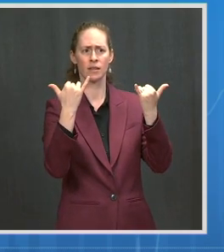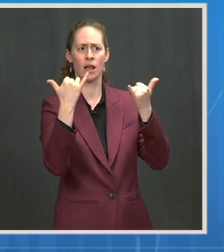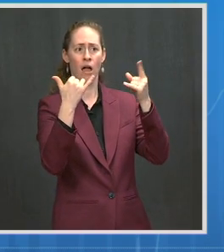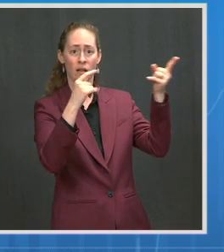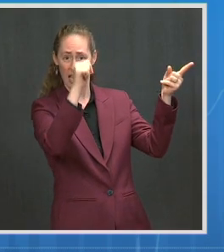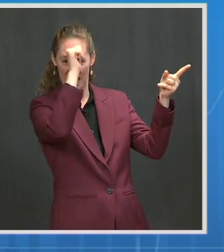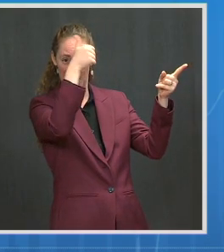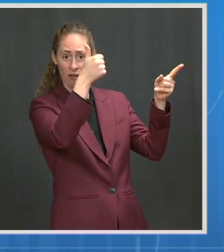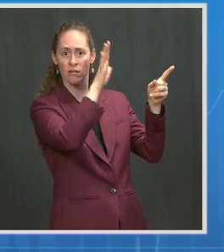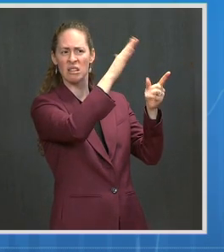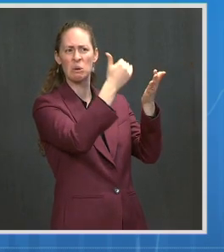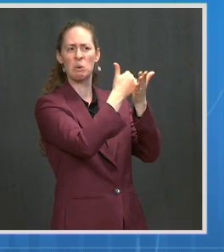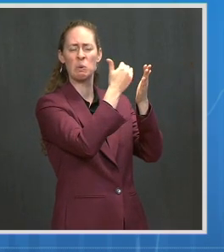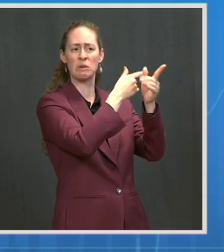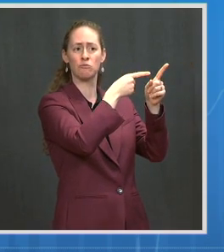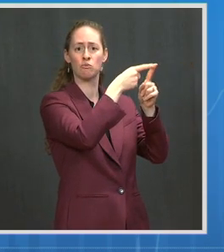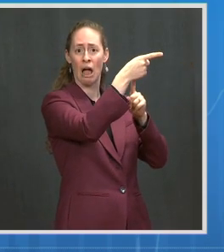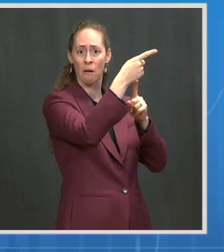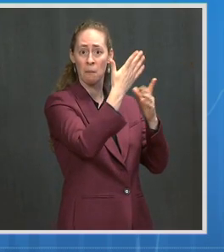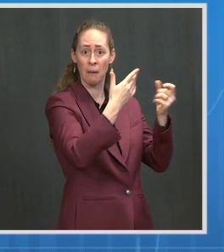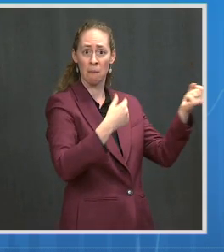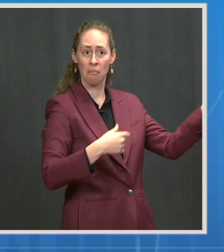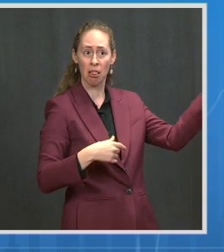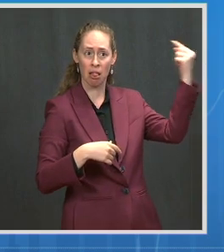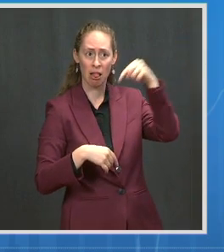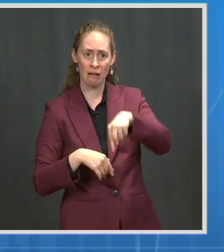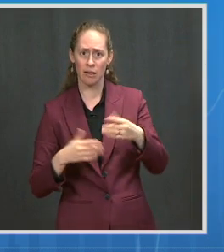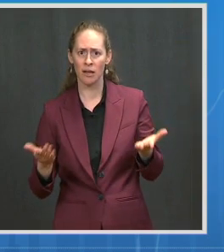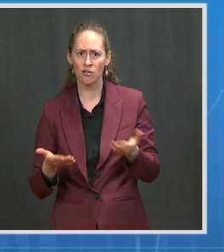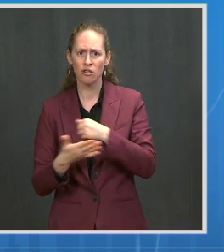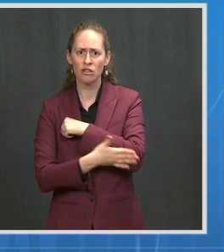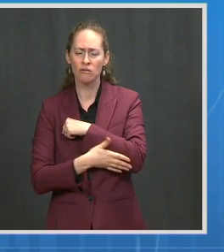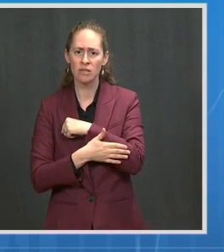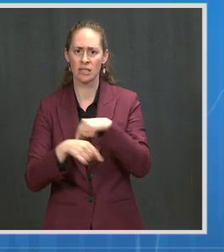The data on sequencing that's publicly available